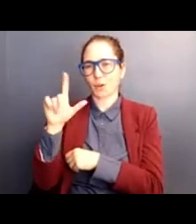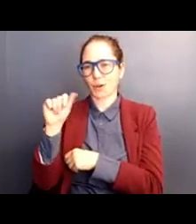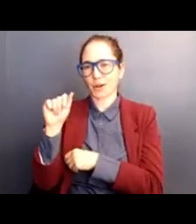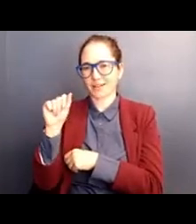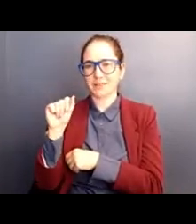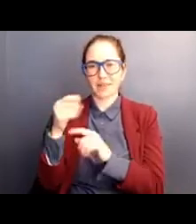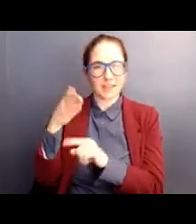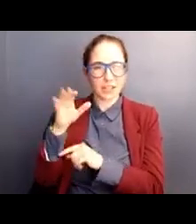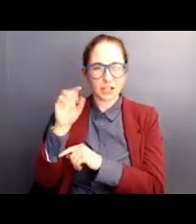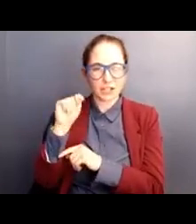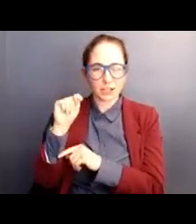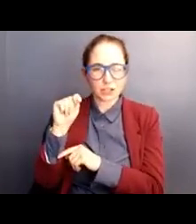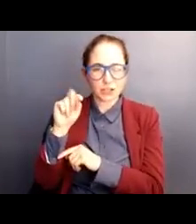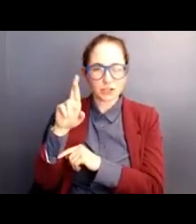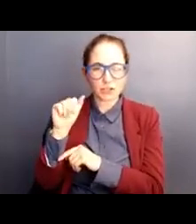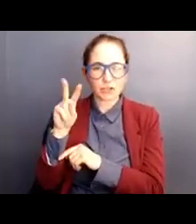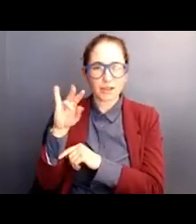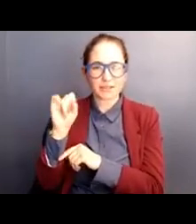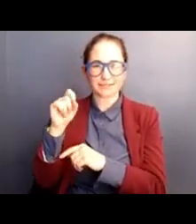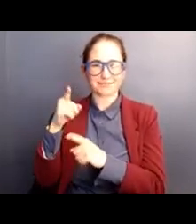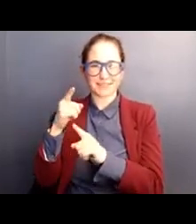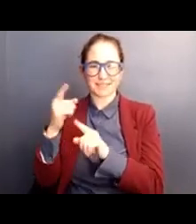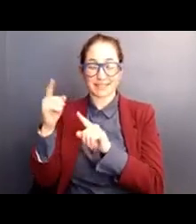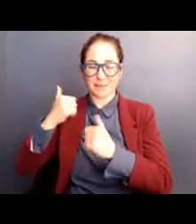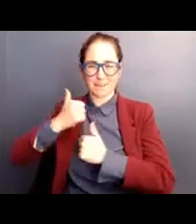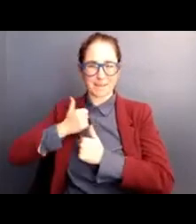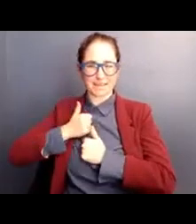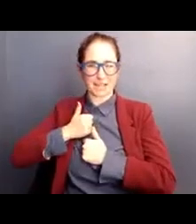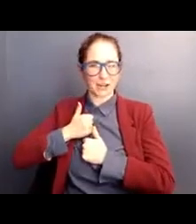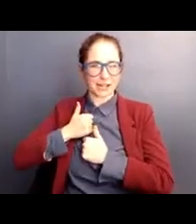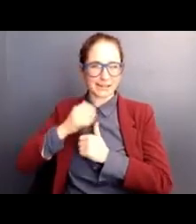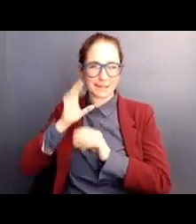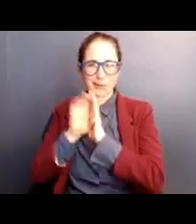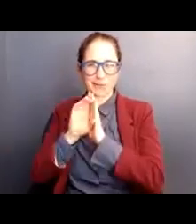a military portrait, looks like an English officer from the 18th